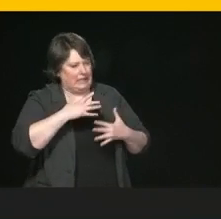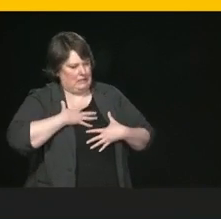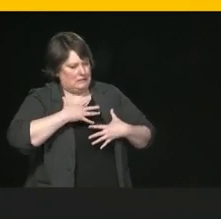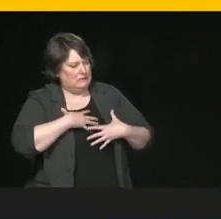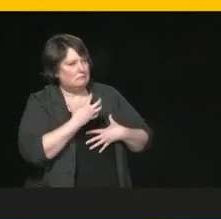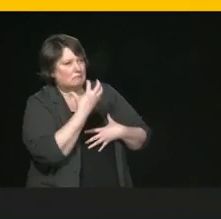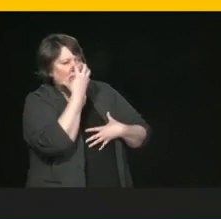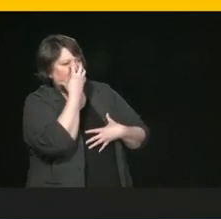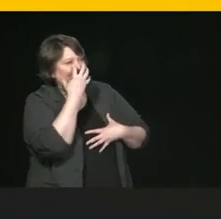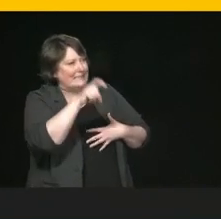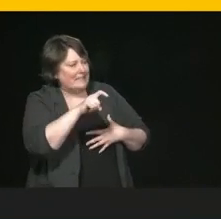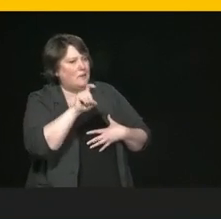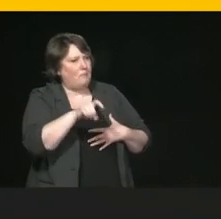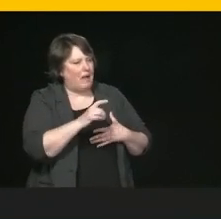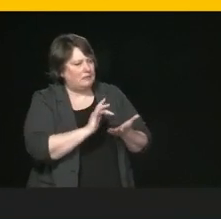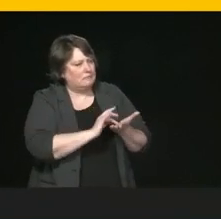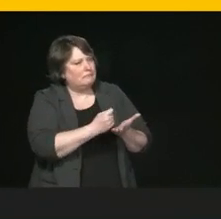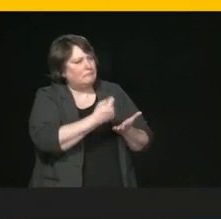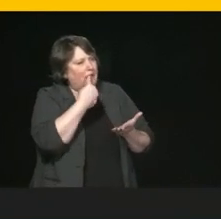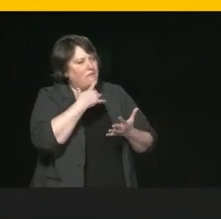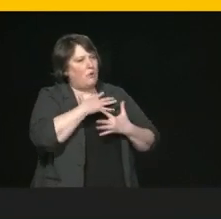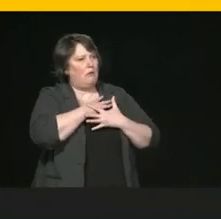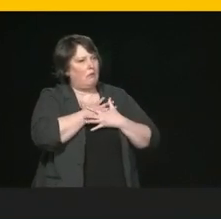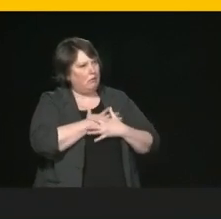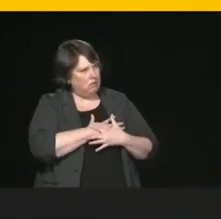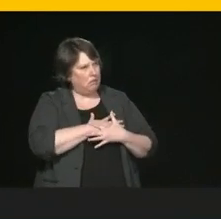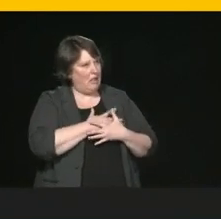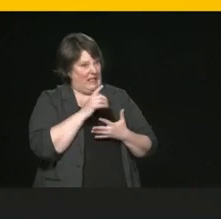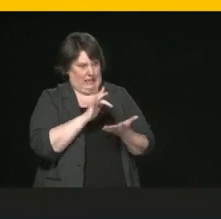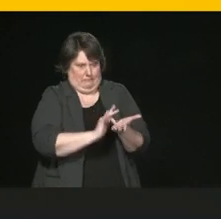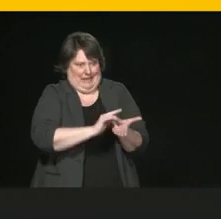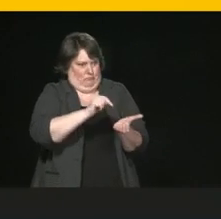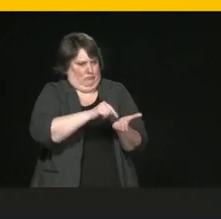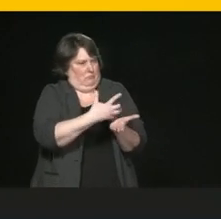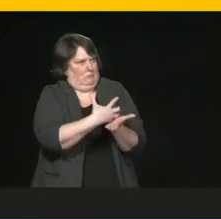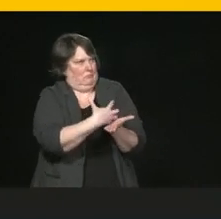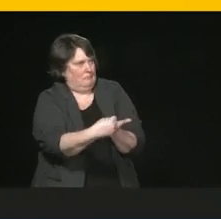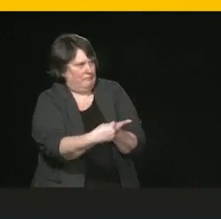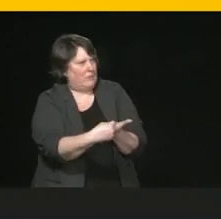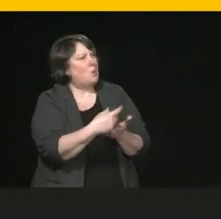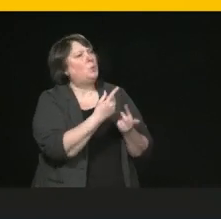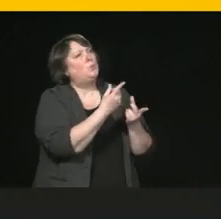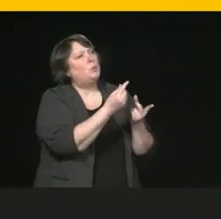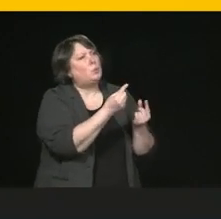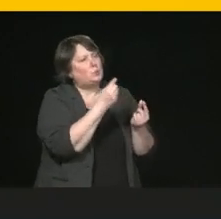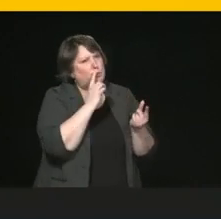KILLING AND SEDATION BEFORE PATIENTS ARE INTIBATED AND PUT ON VENTILATORS. WHAT IS HAPPENING AT THE